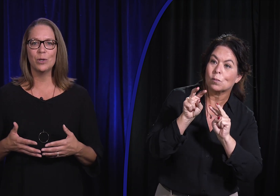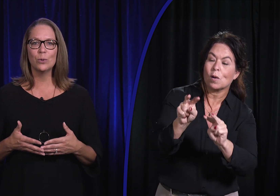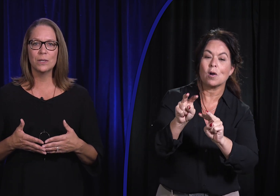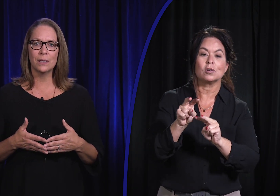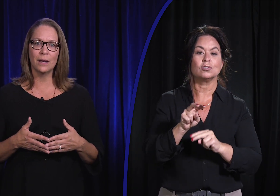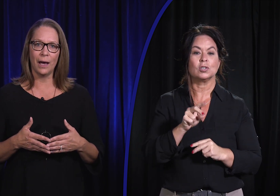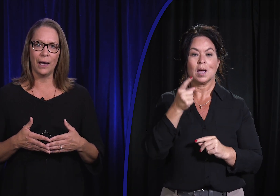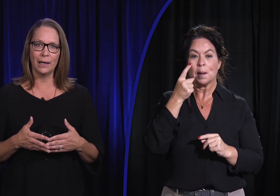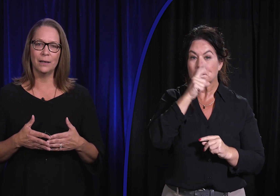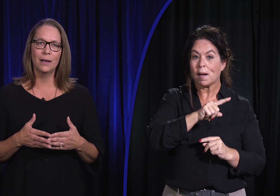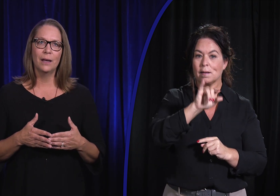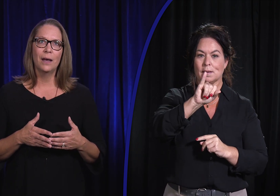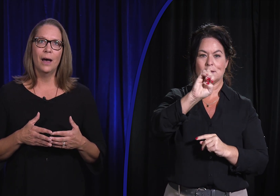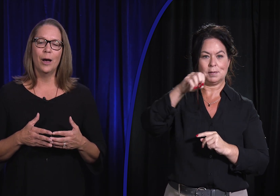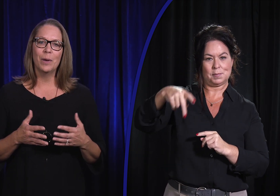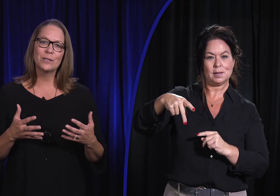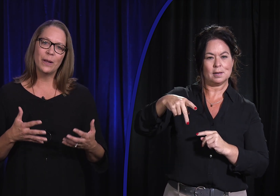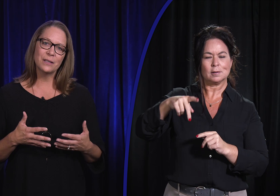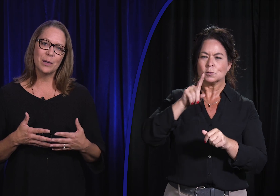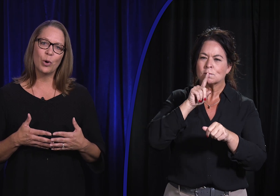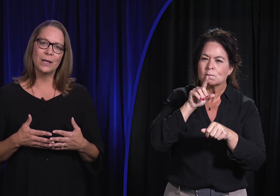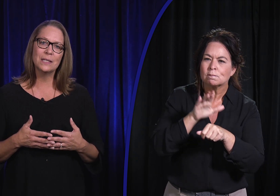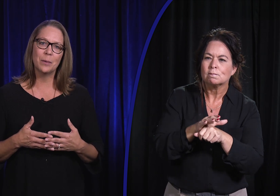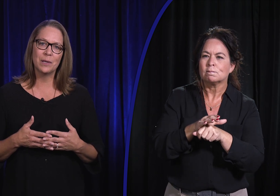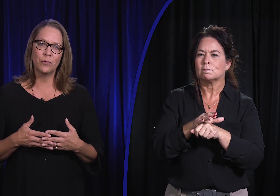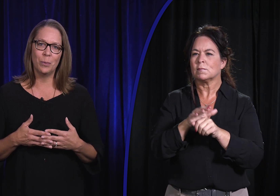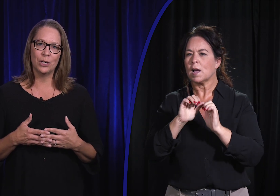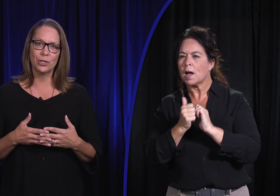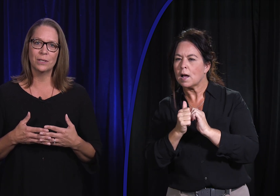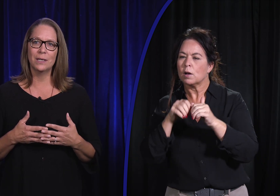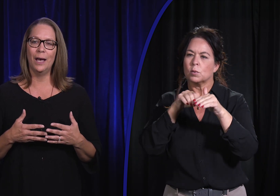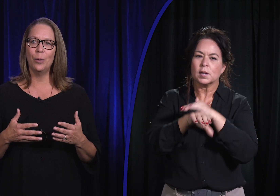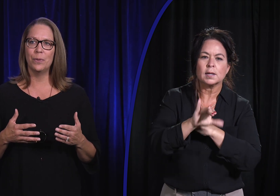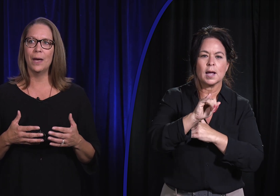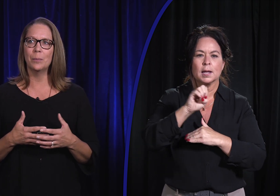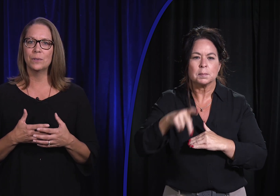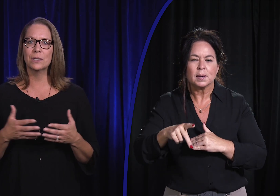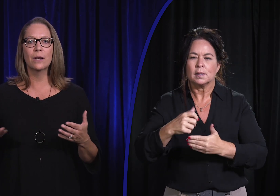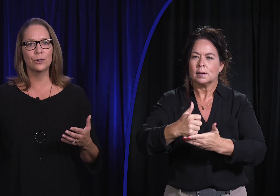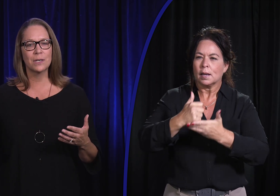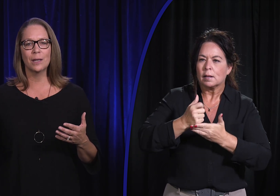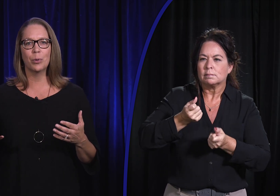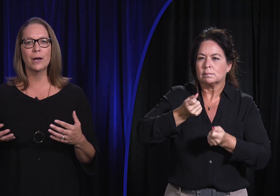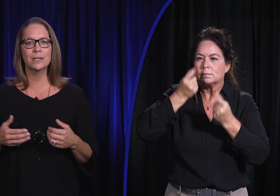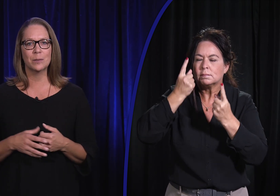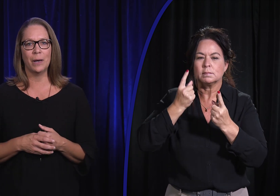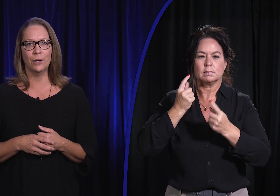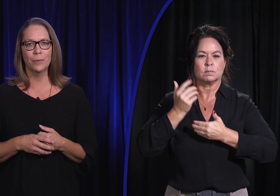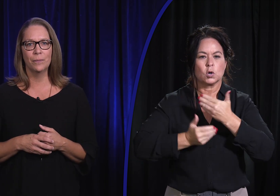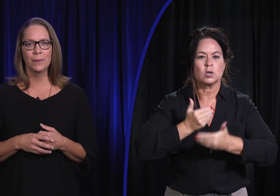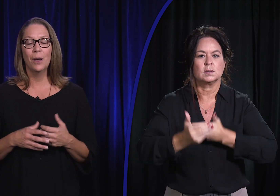the guide as well as get more in depth information to help them just understand the process better.